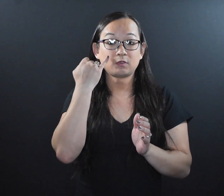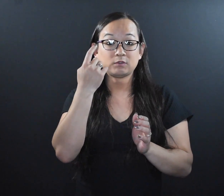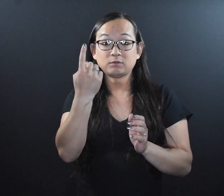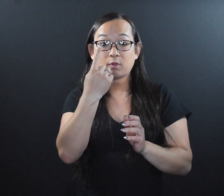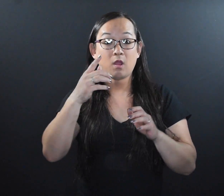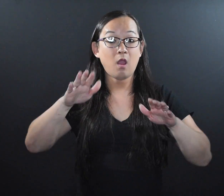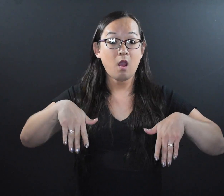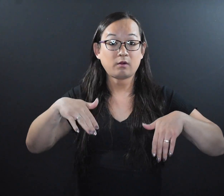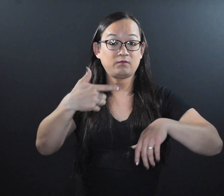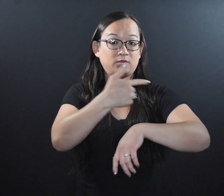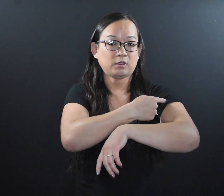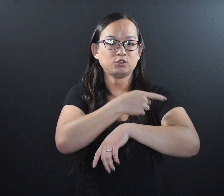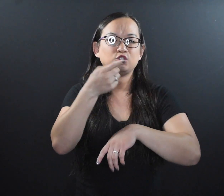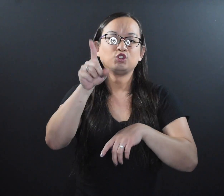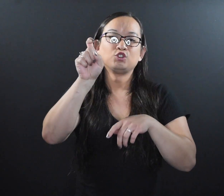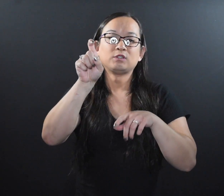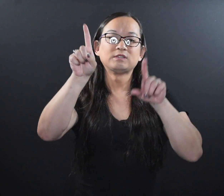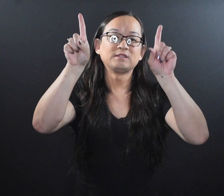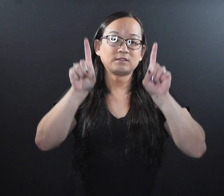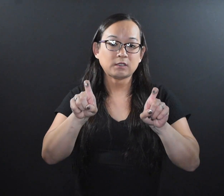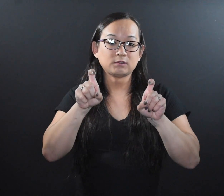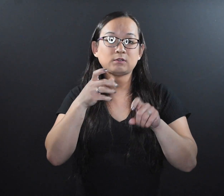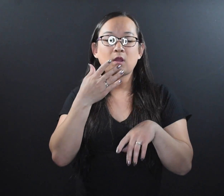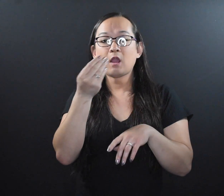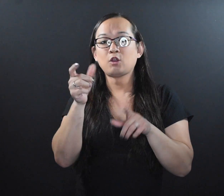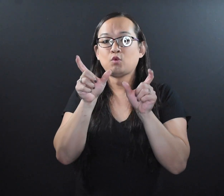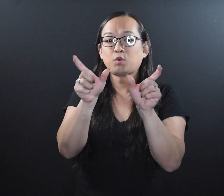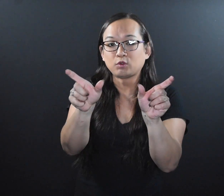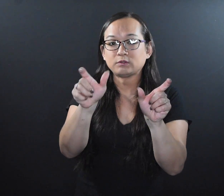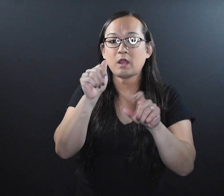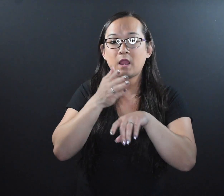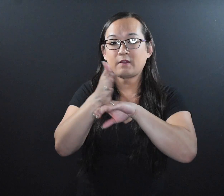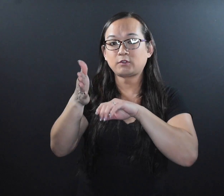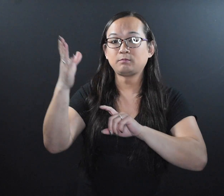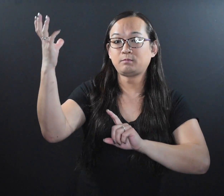If someone has not been vaccinated they should quarantine after return, in addition